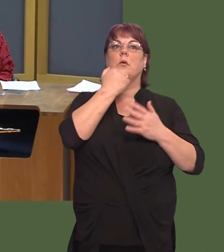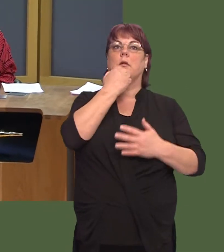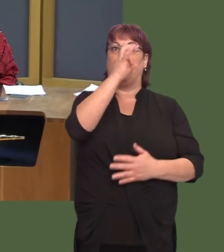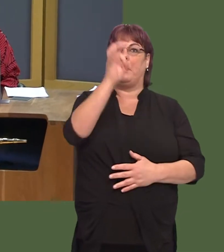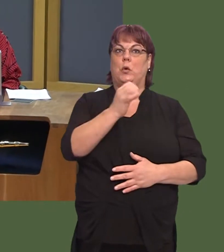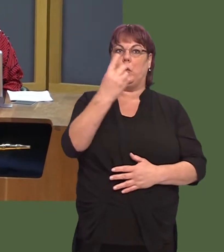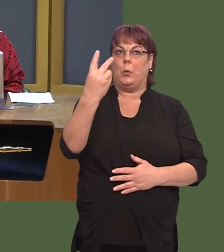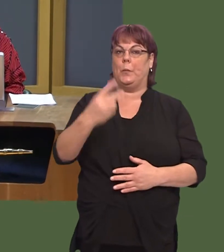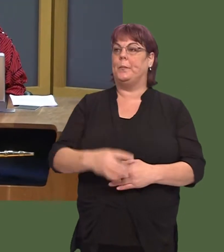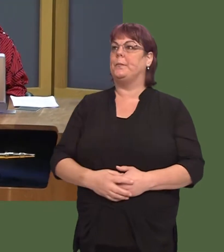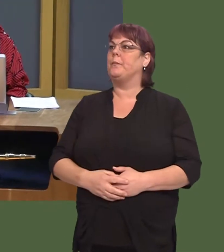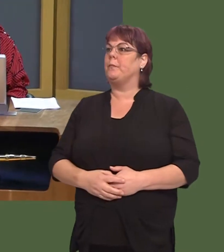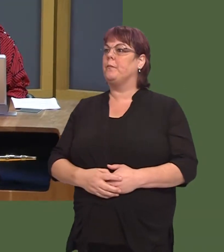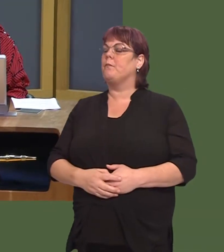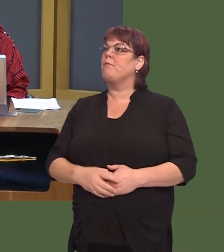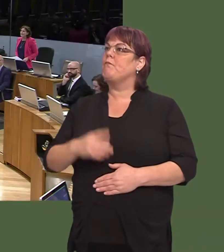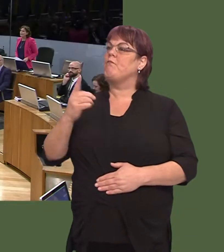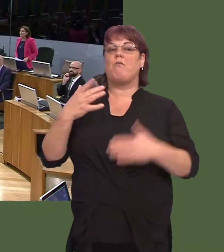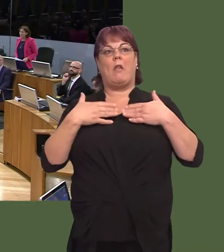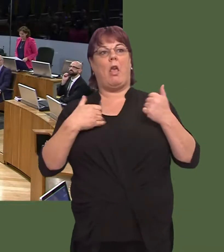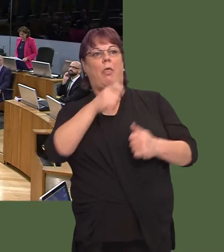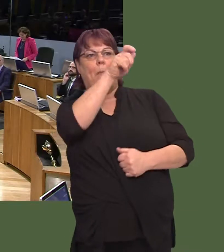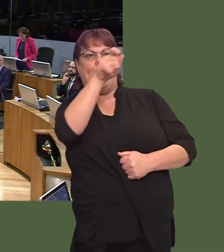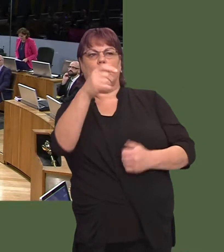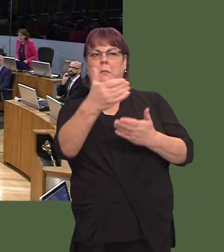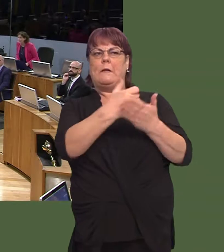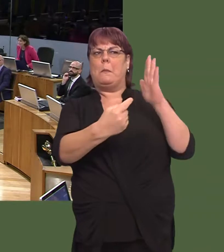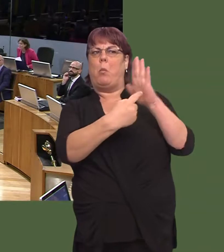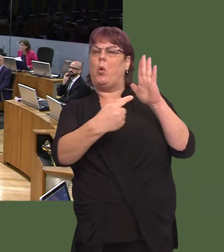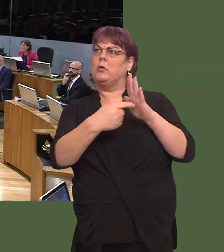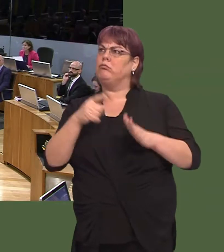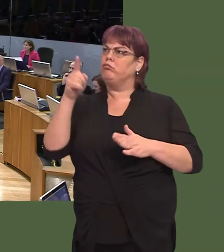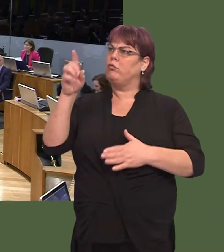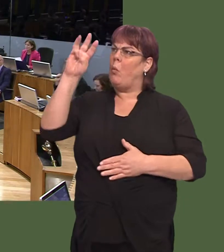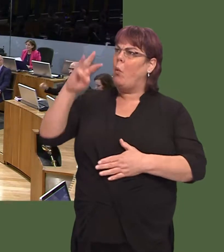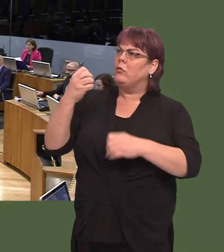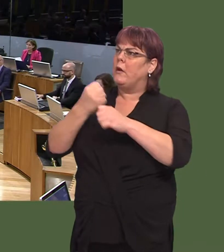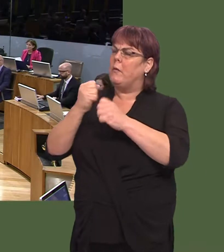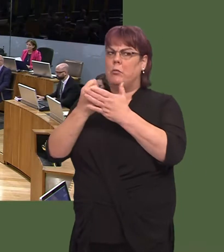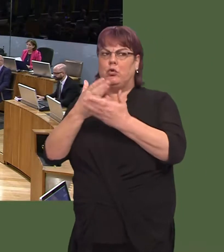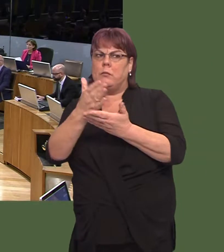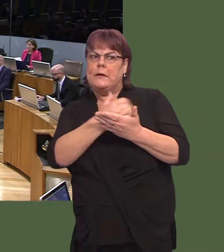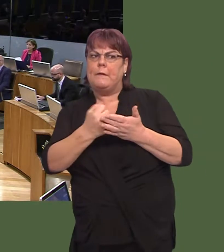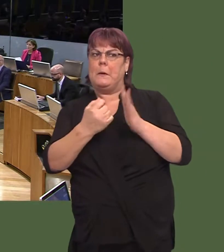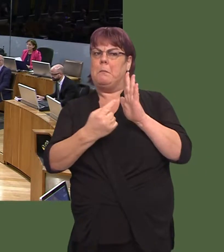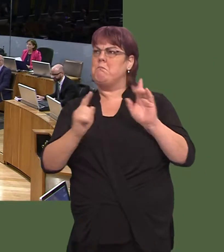How does the Welsh Government ensure patient safety in Wales? (OAQ51245) Carwyn Jones: We hold all NHS organisations